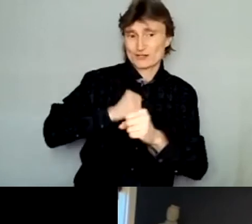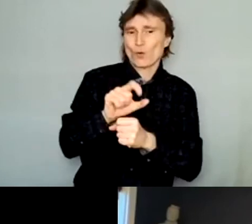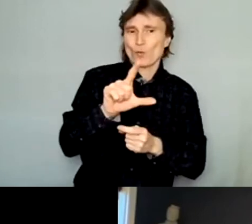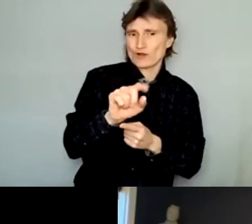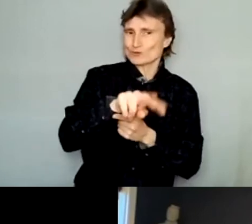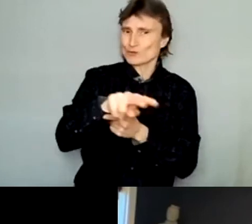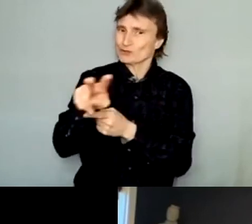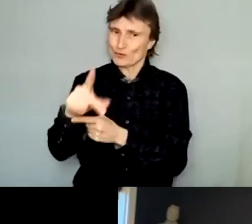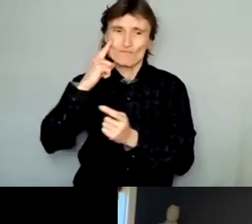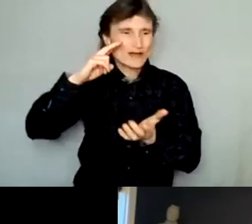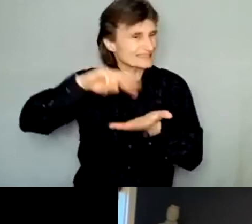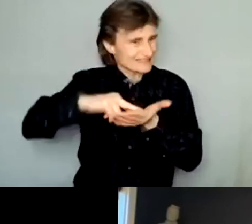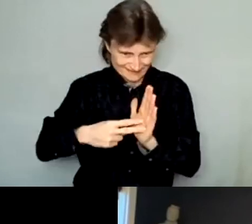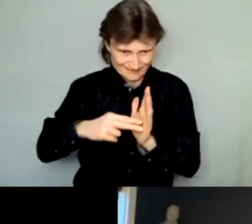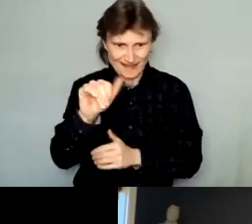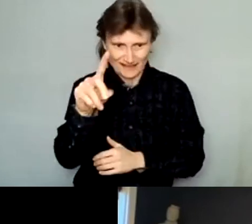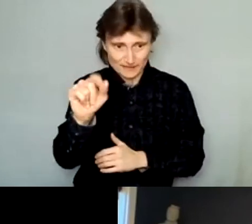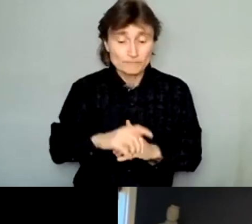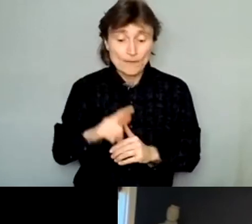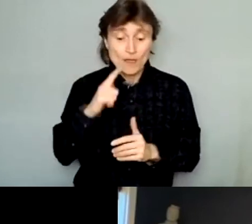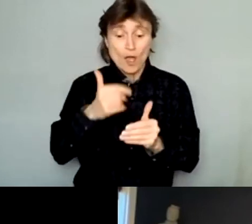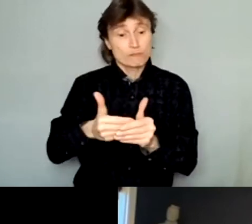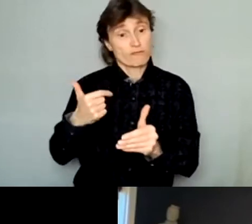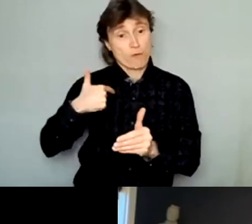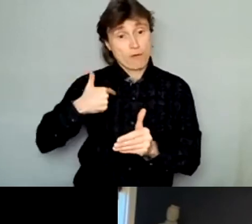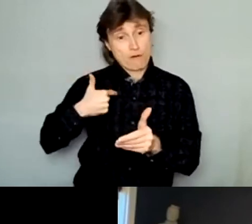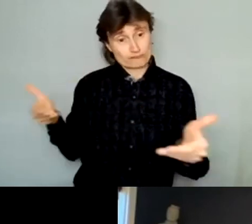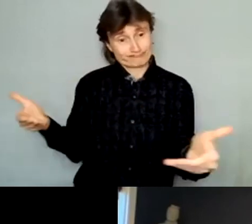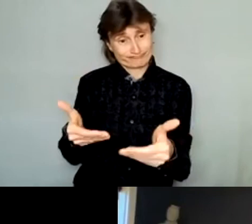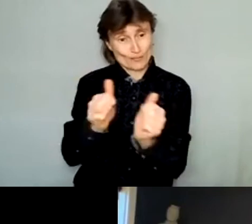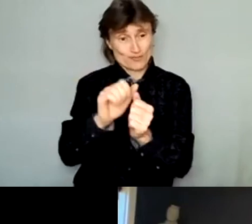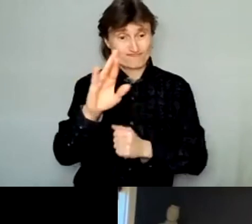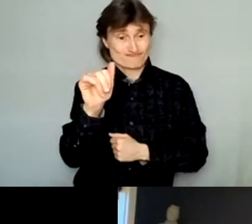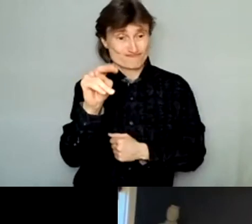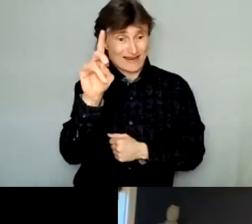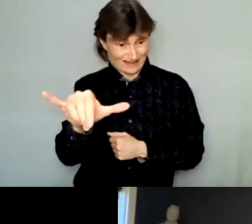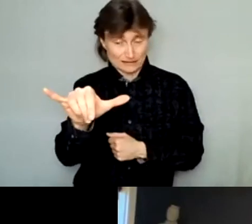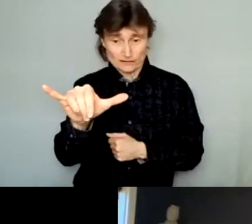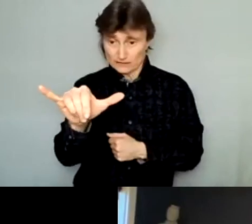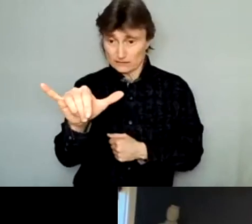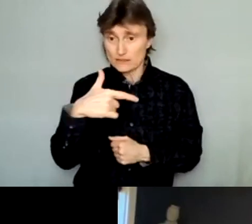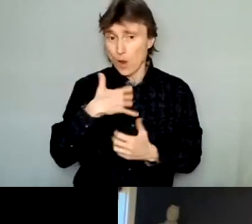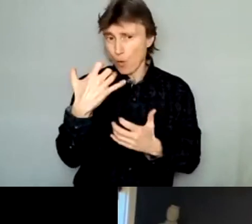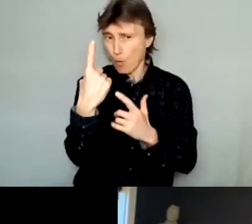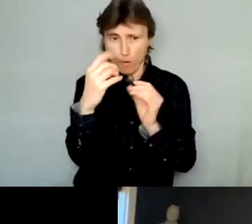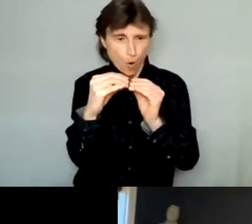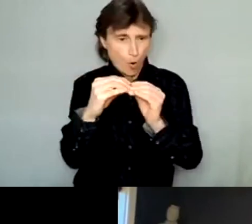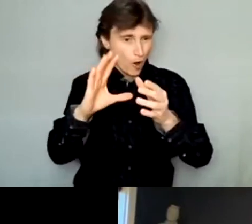Before I introduce Brandy formally, I do want to just say one thing I forgot to mention